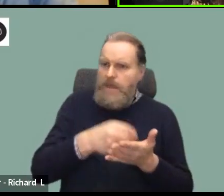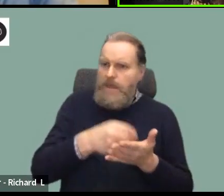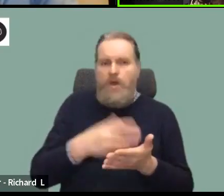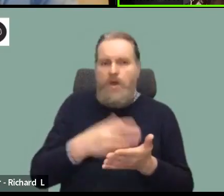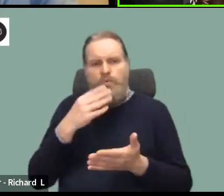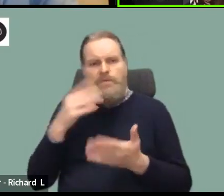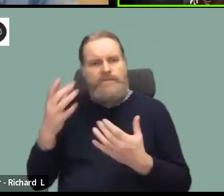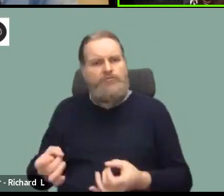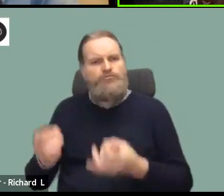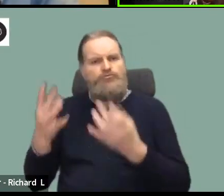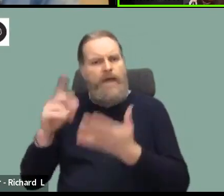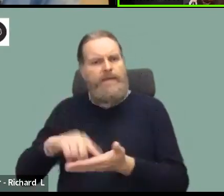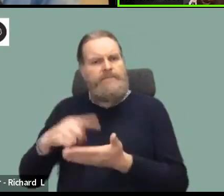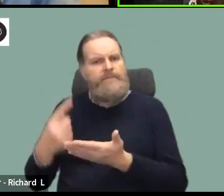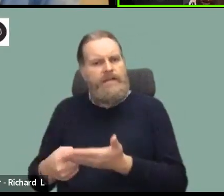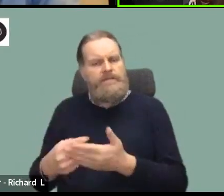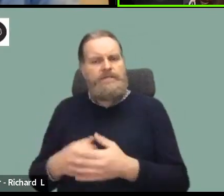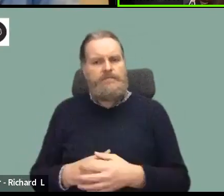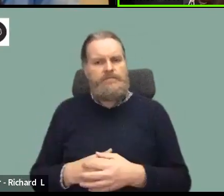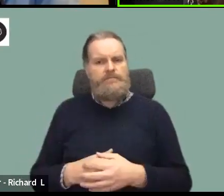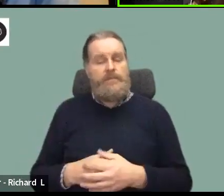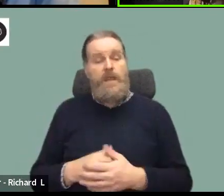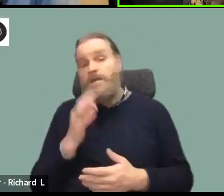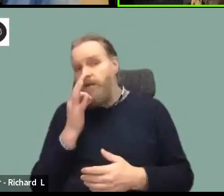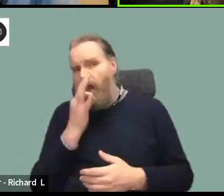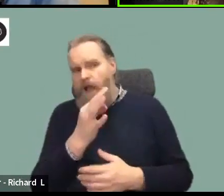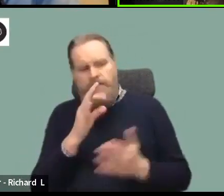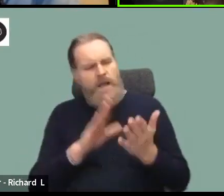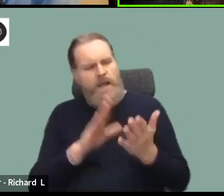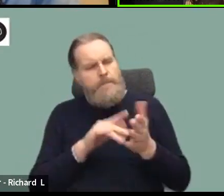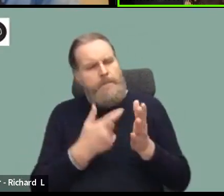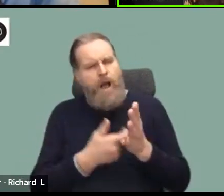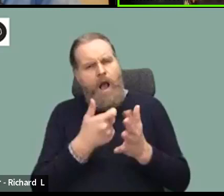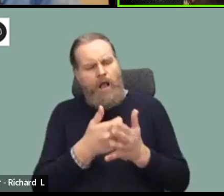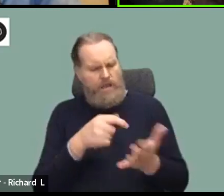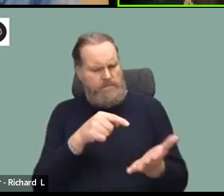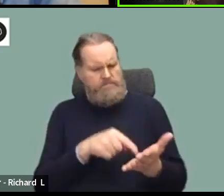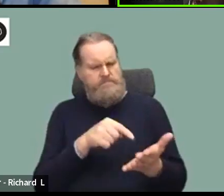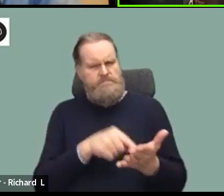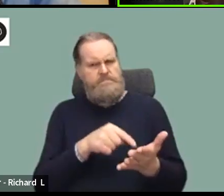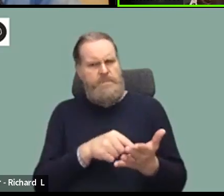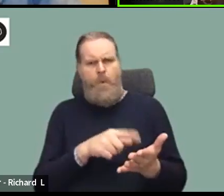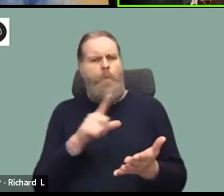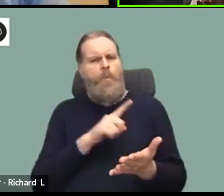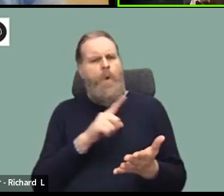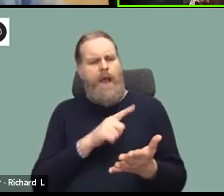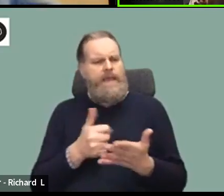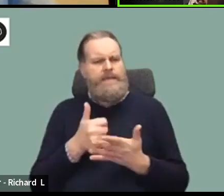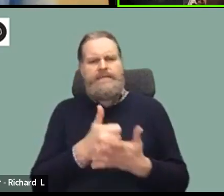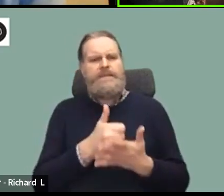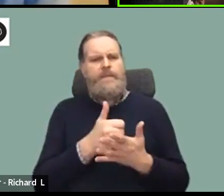that action. And it might be worth mark just it might be worth mark just explaining why. y why why we support